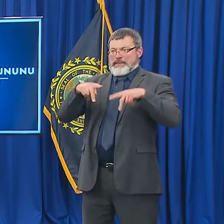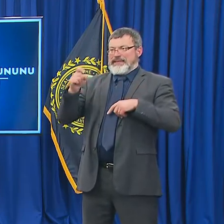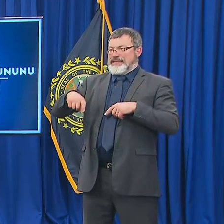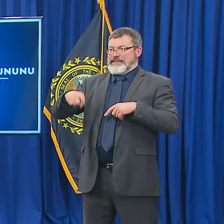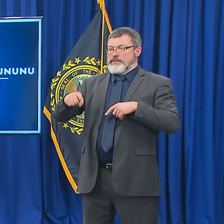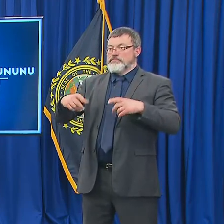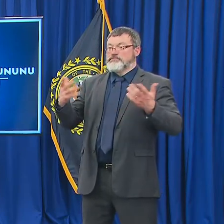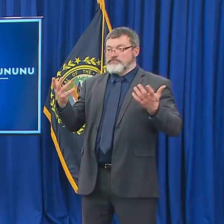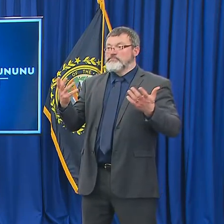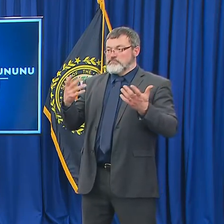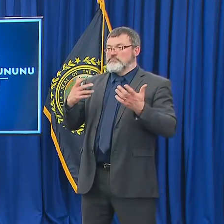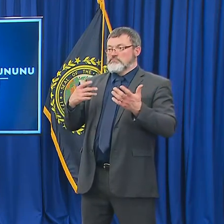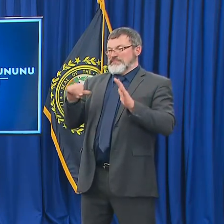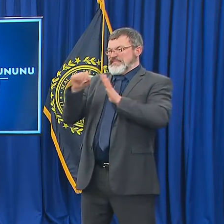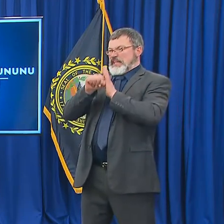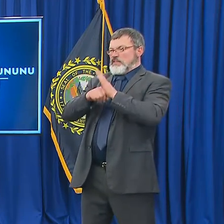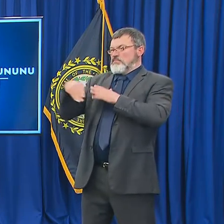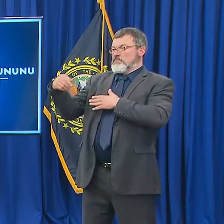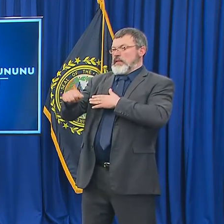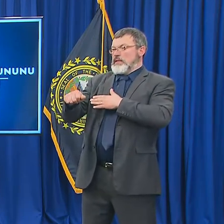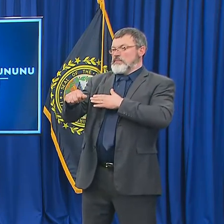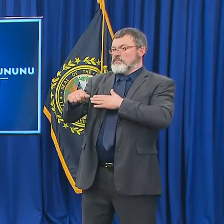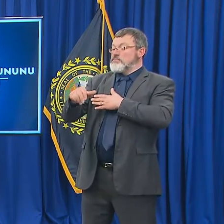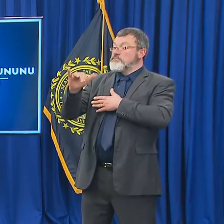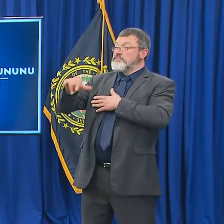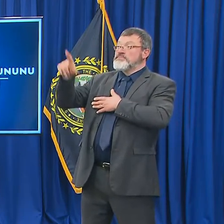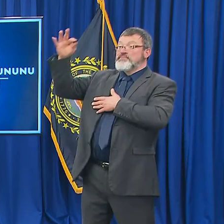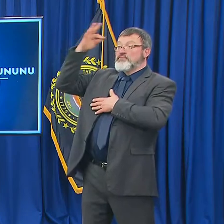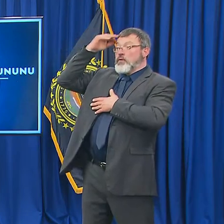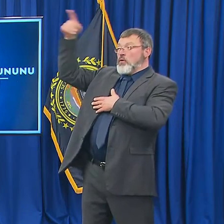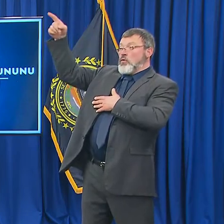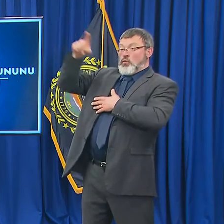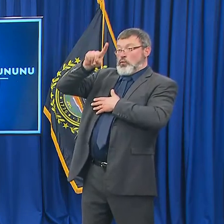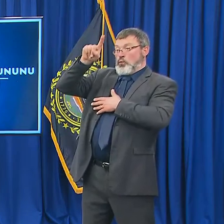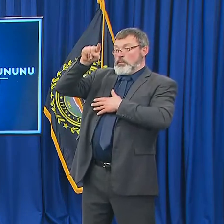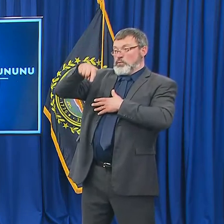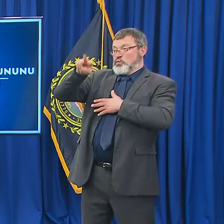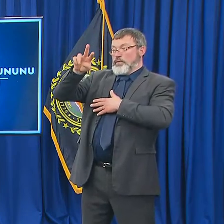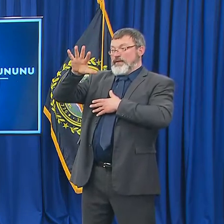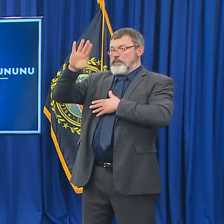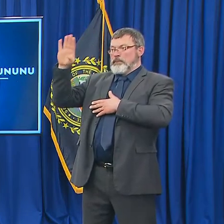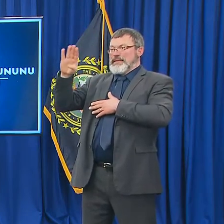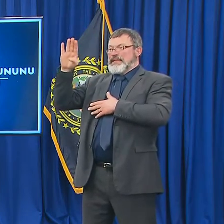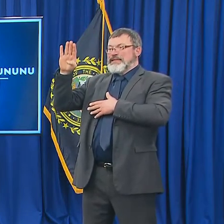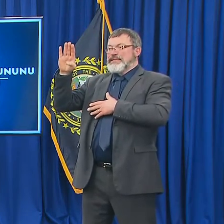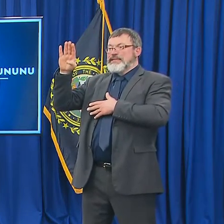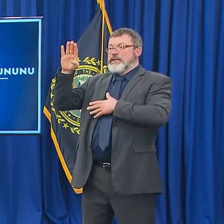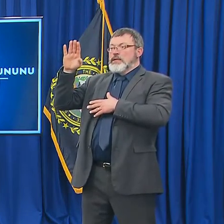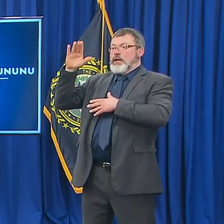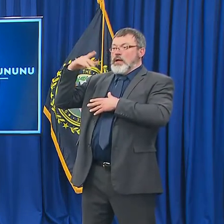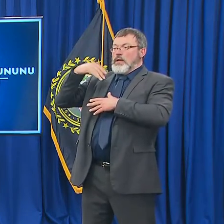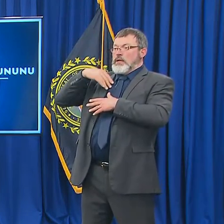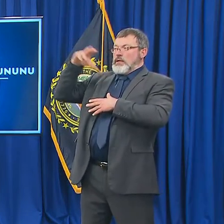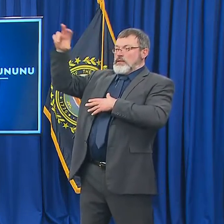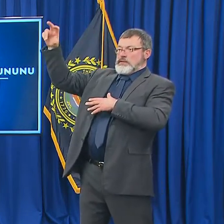I think our hope is in January February at some point a relief and/or stimulus package comes providing flexibilities